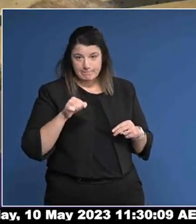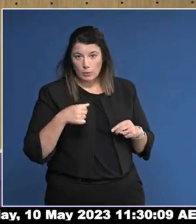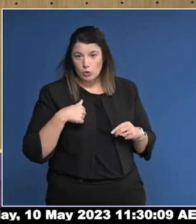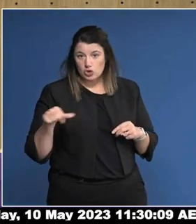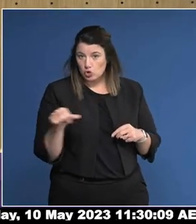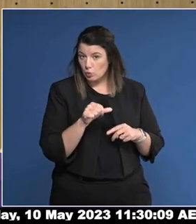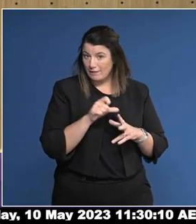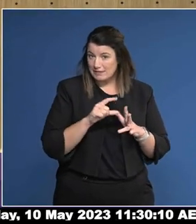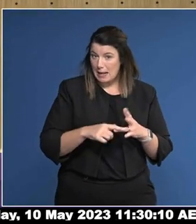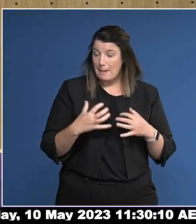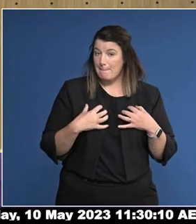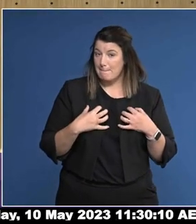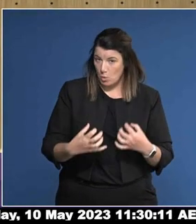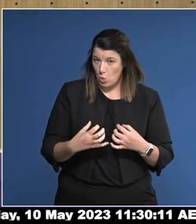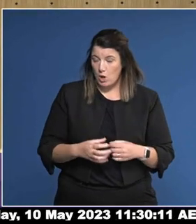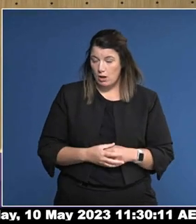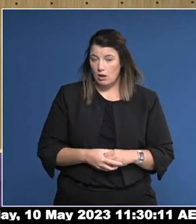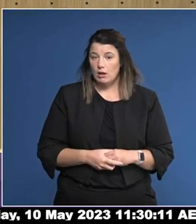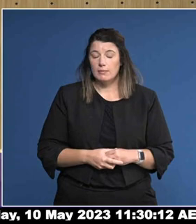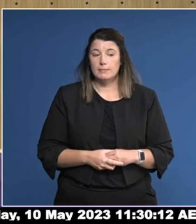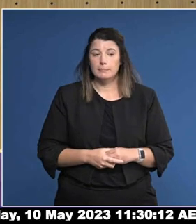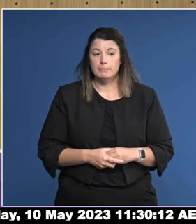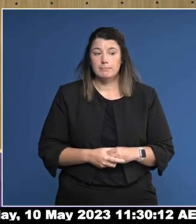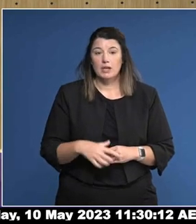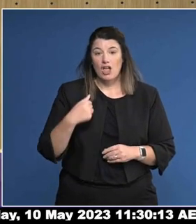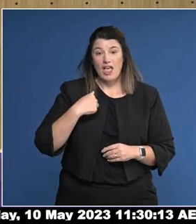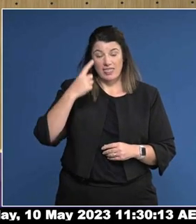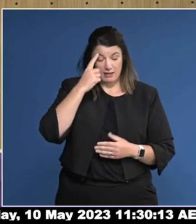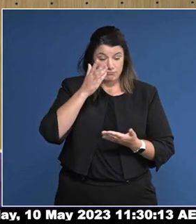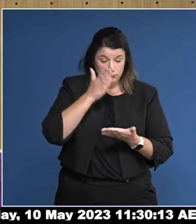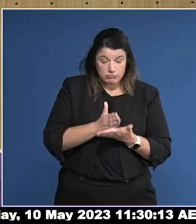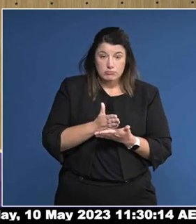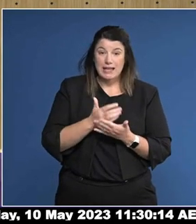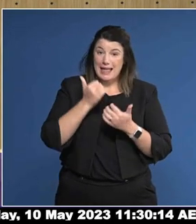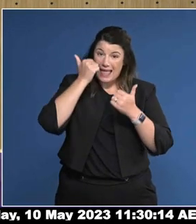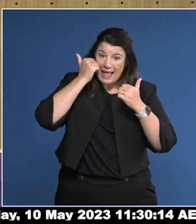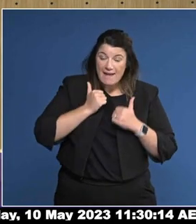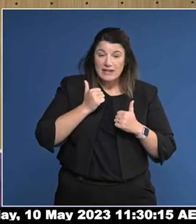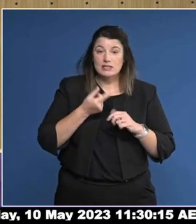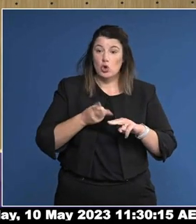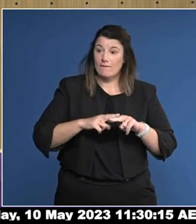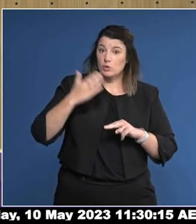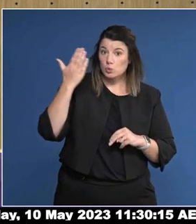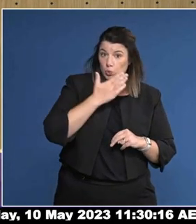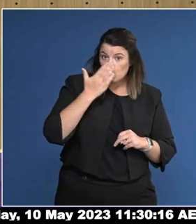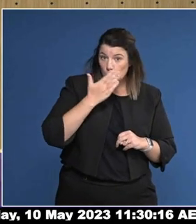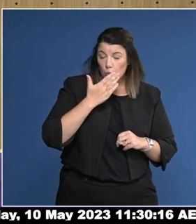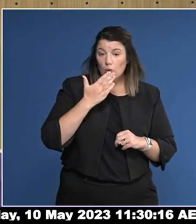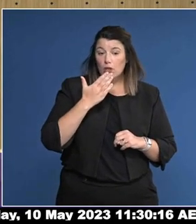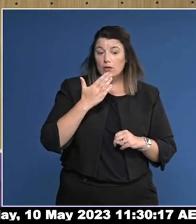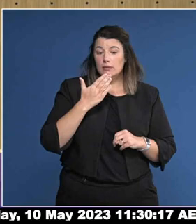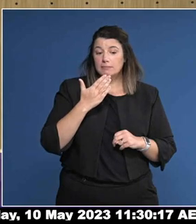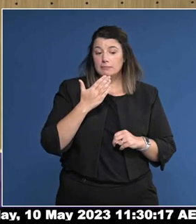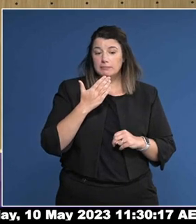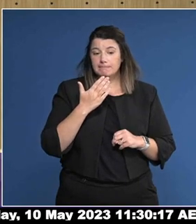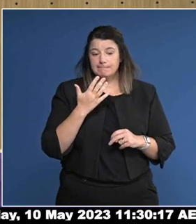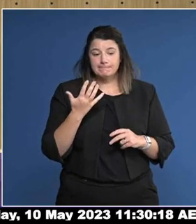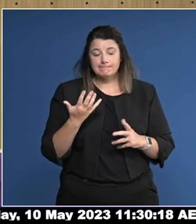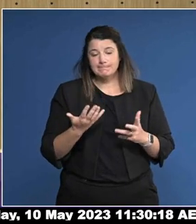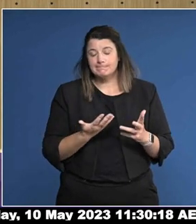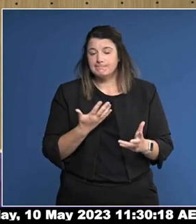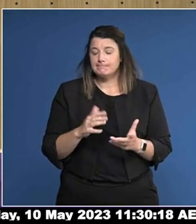I think there is evidence of the school implementing a great